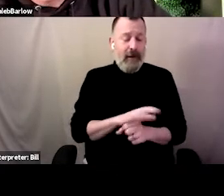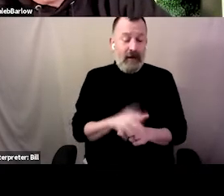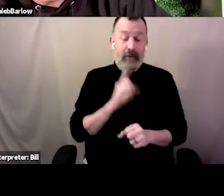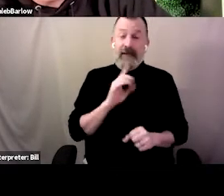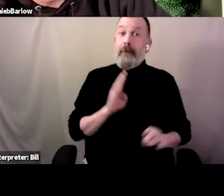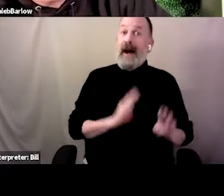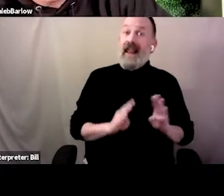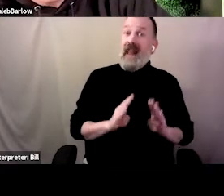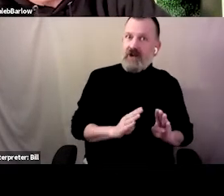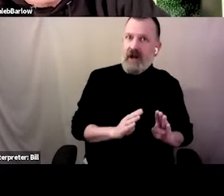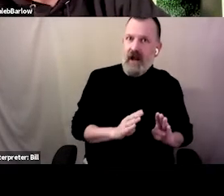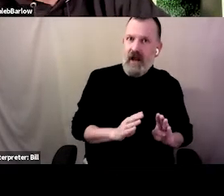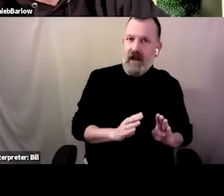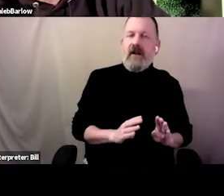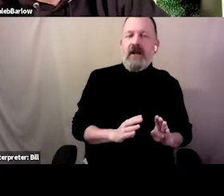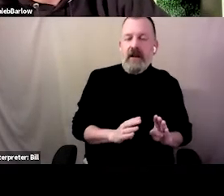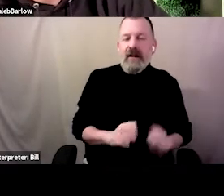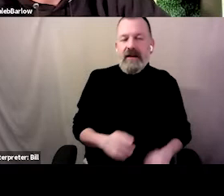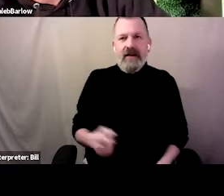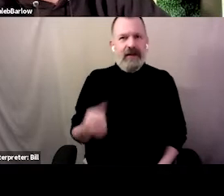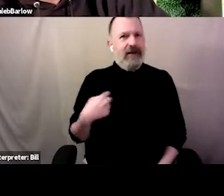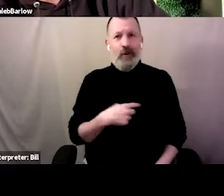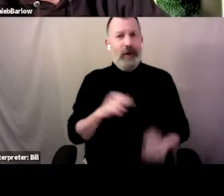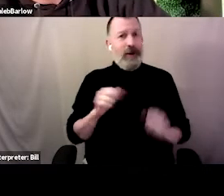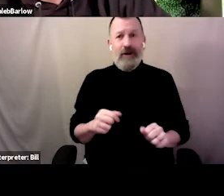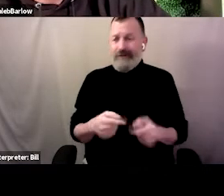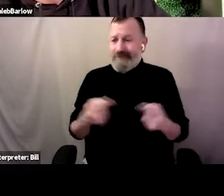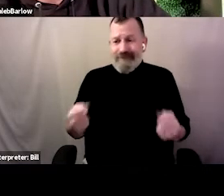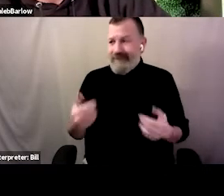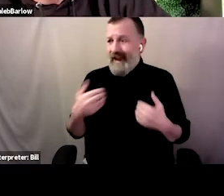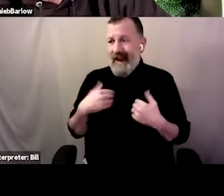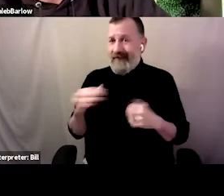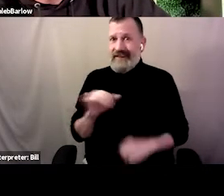CalebBarlow: We could absolutely be seeing a similar type of pandemic activity